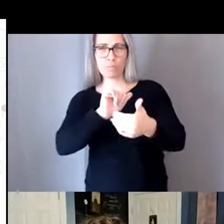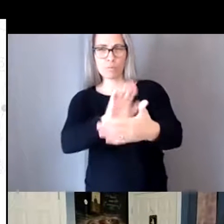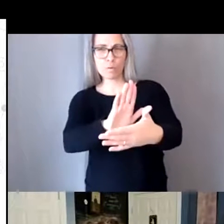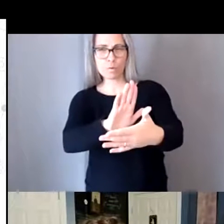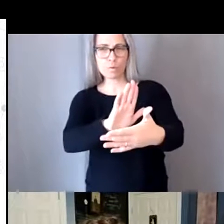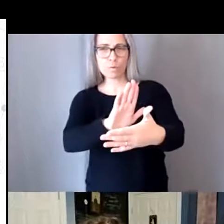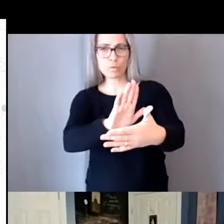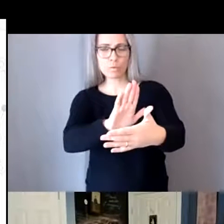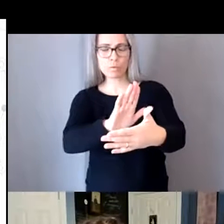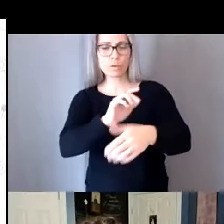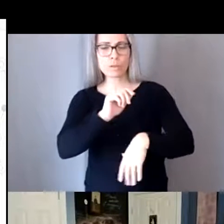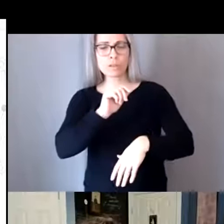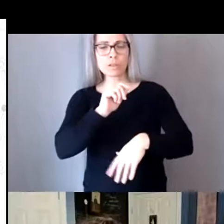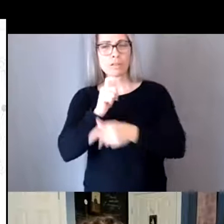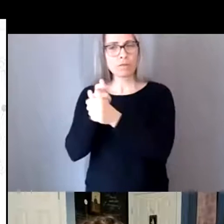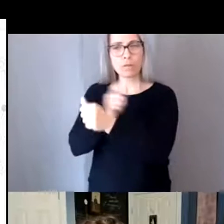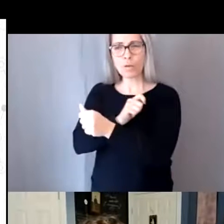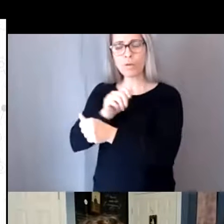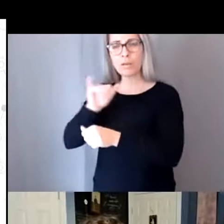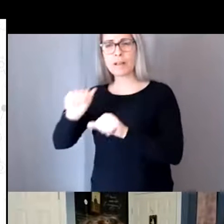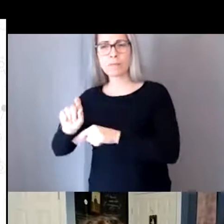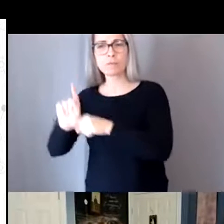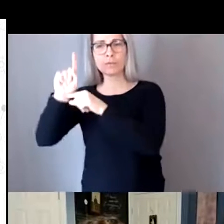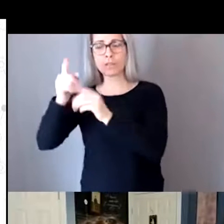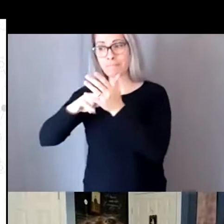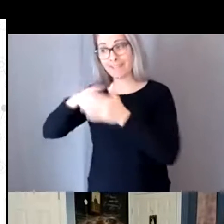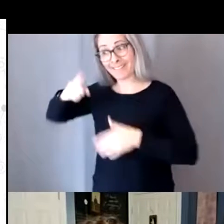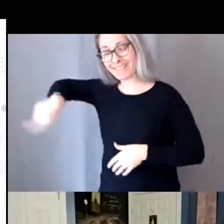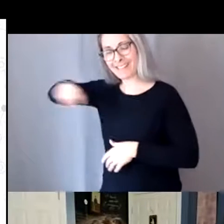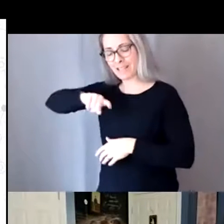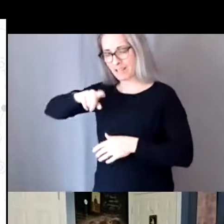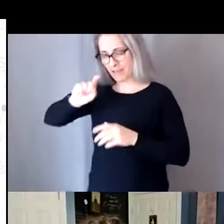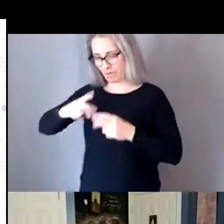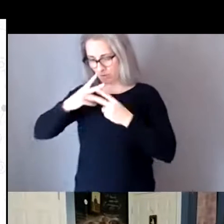will likely require clinicians to confront their own internalized ableism